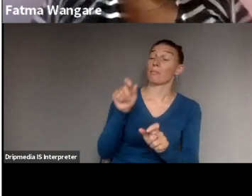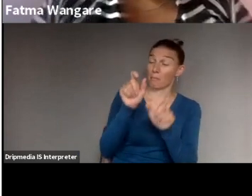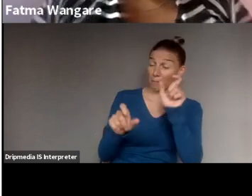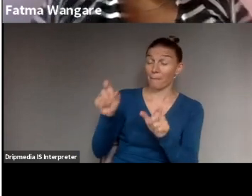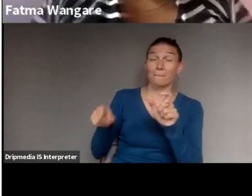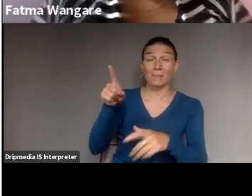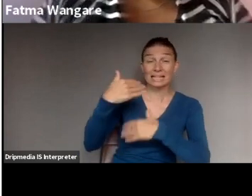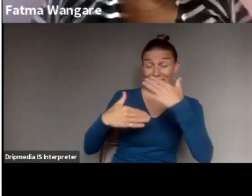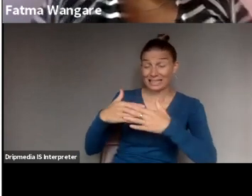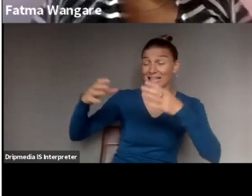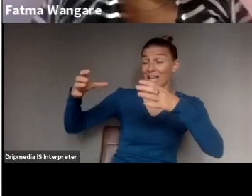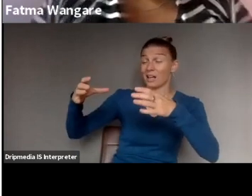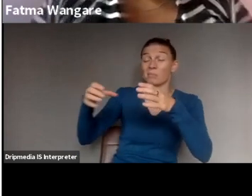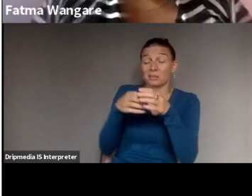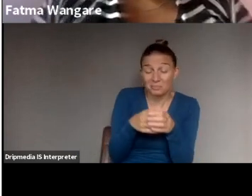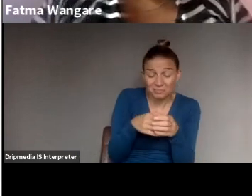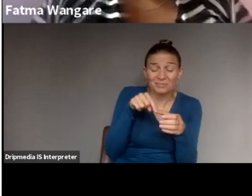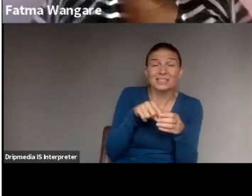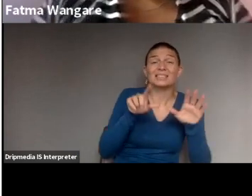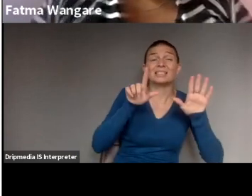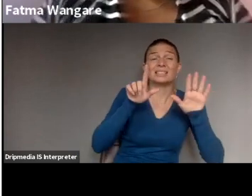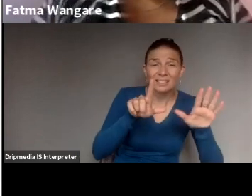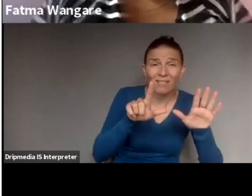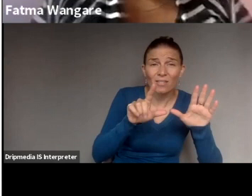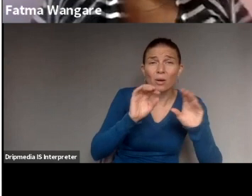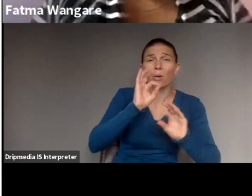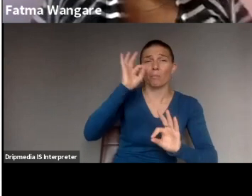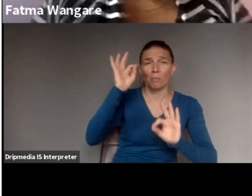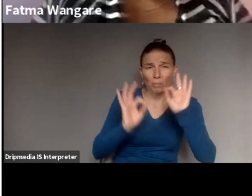accessing disability-related social protection benefits,